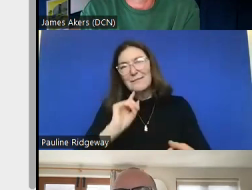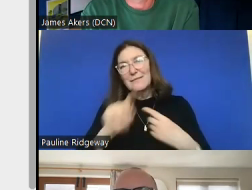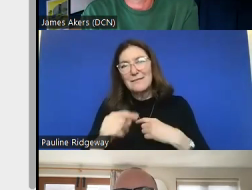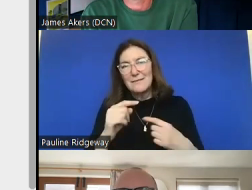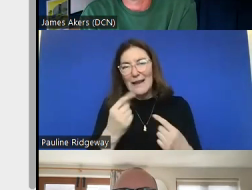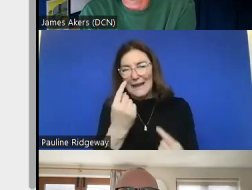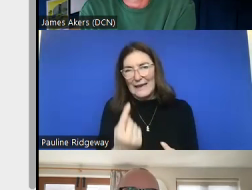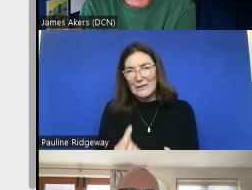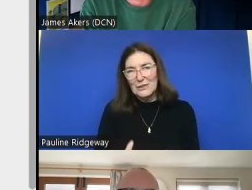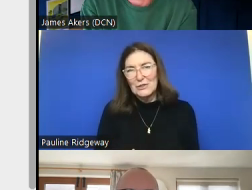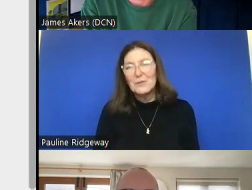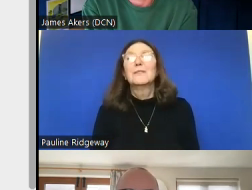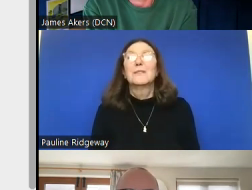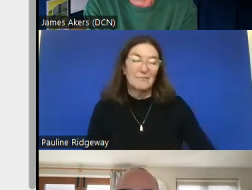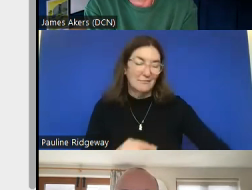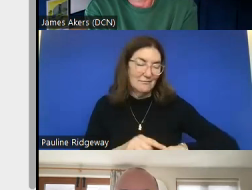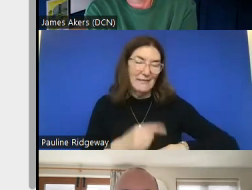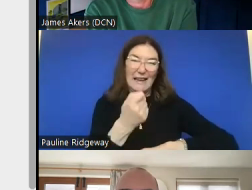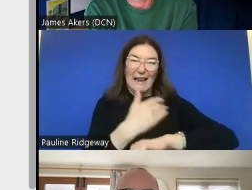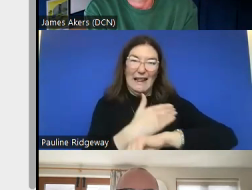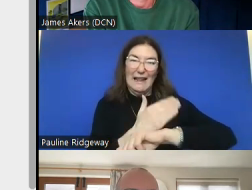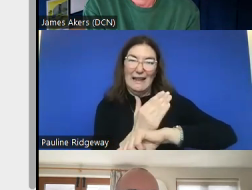It's coming up to two o'clock. I don't know whether I wanted to hand back to you